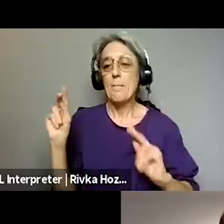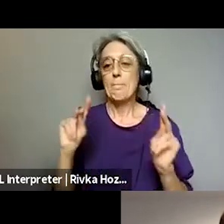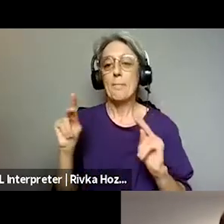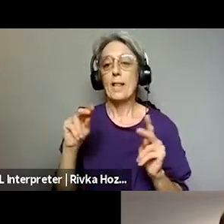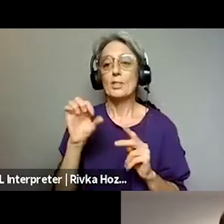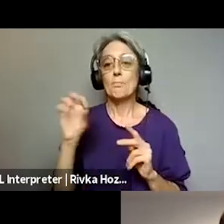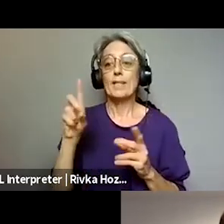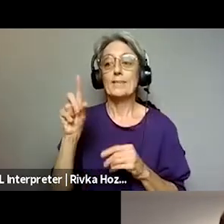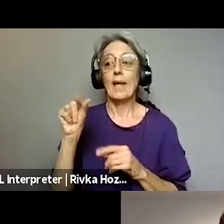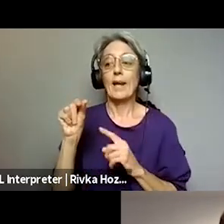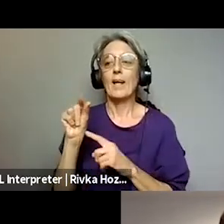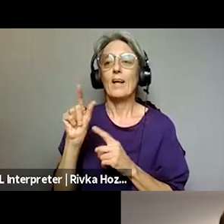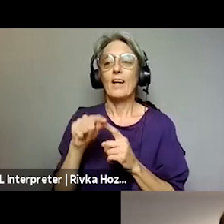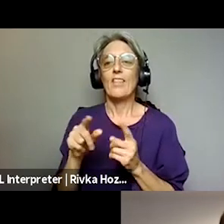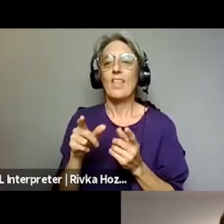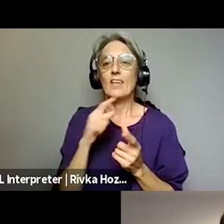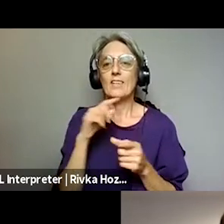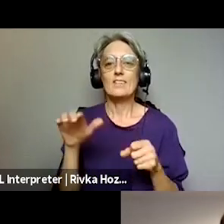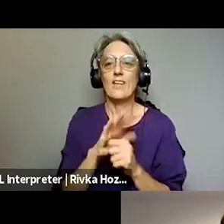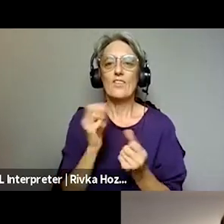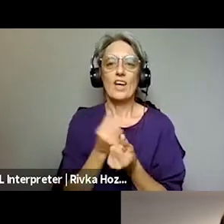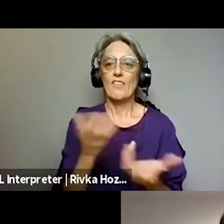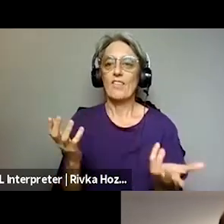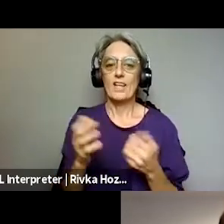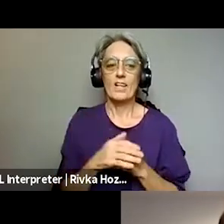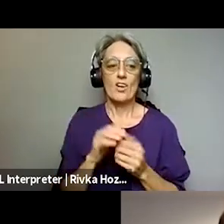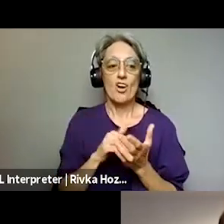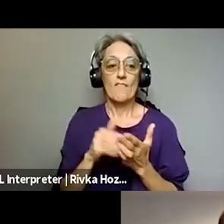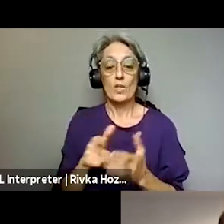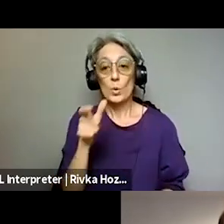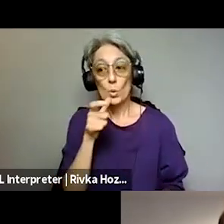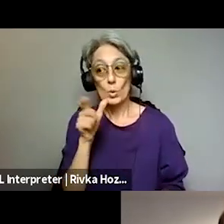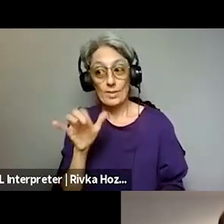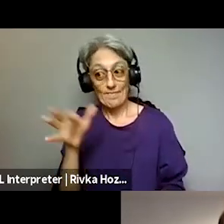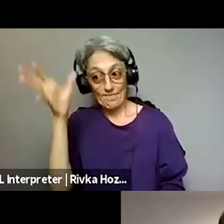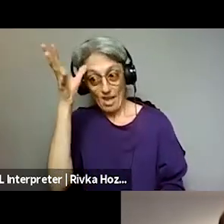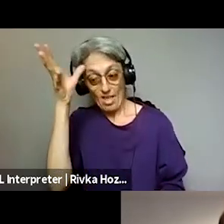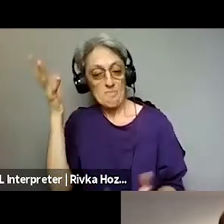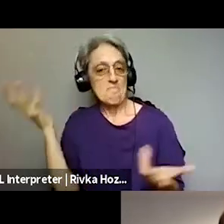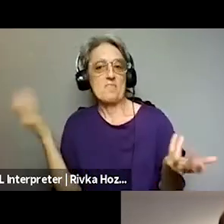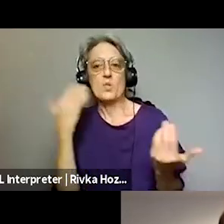often you don't know who the father is in your data. We're working on ways of sort of